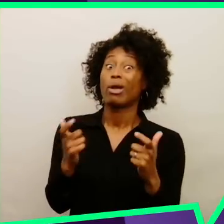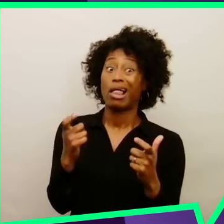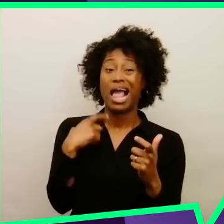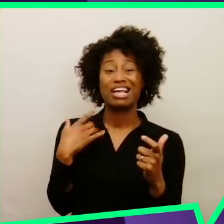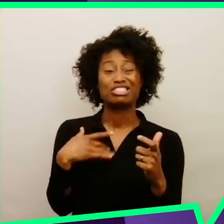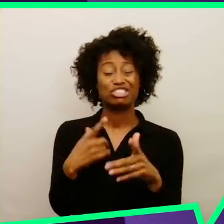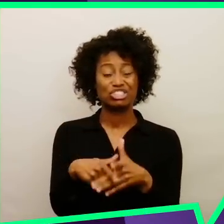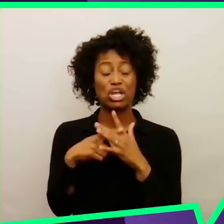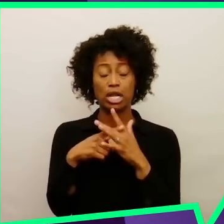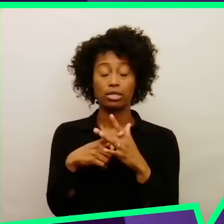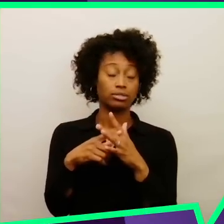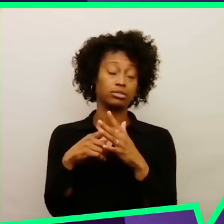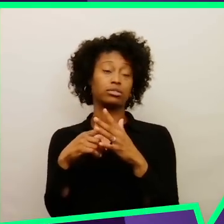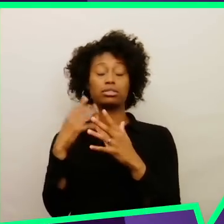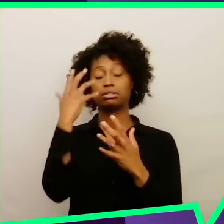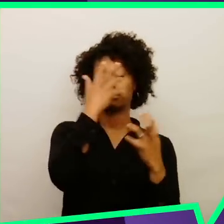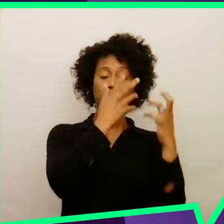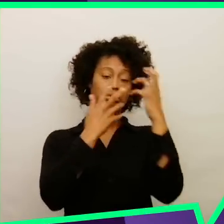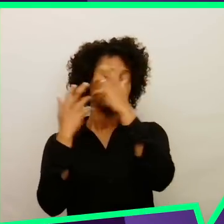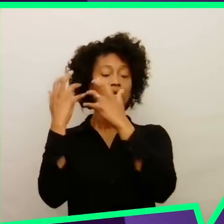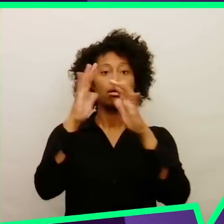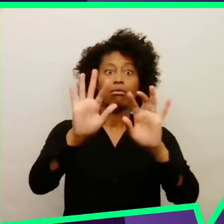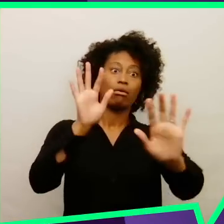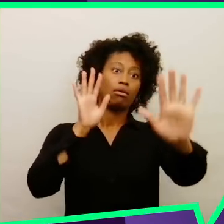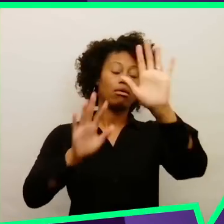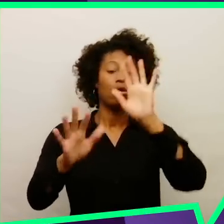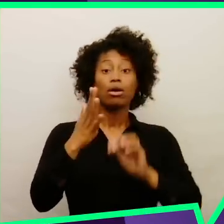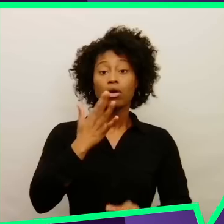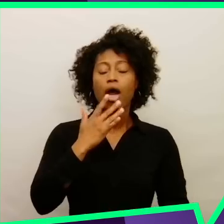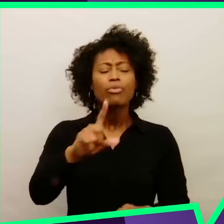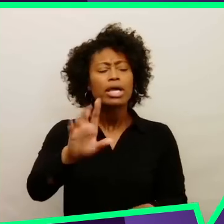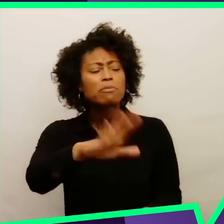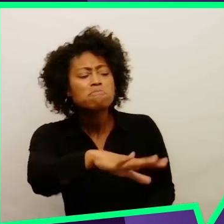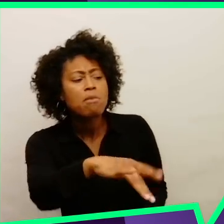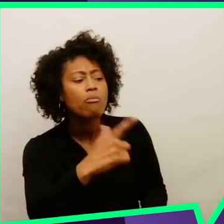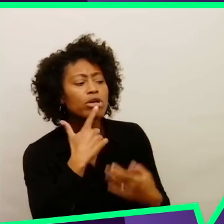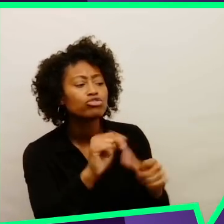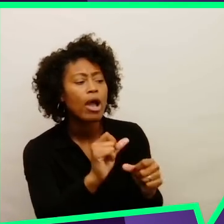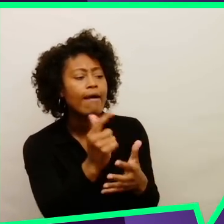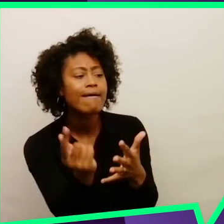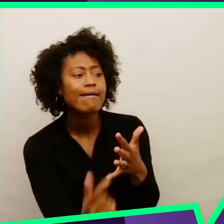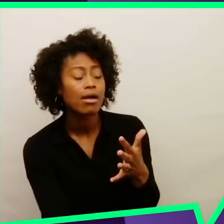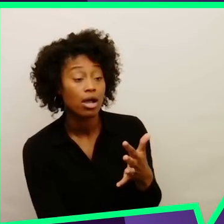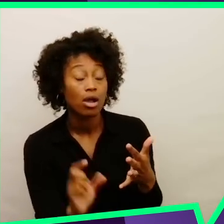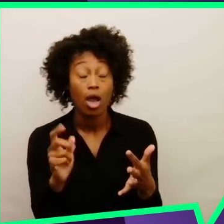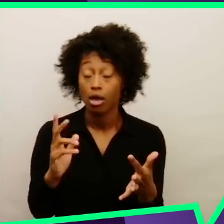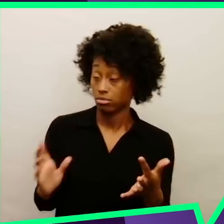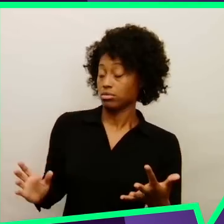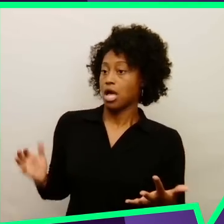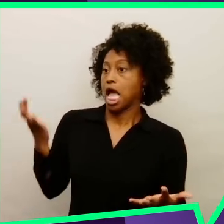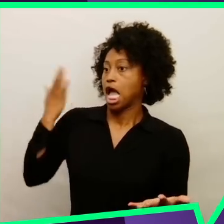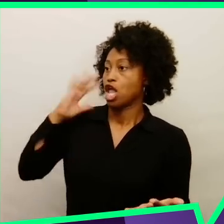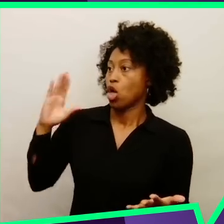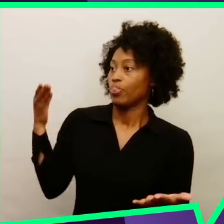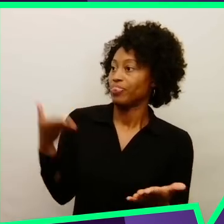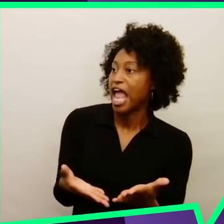and seizure auras. And they said, well, here, let's try a couple of things. These were accessibility options that I didn't even know were available.